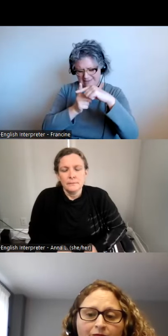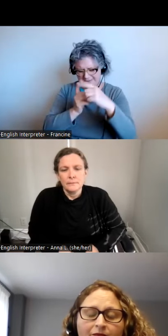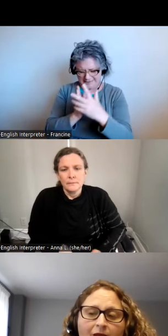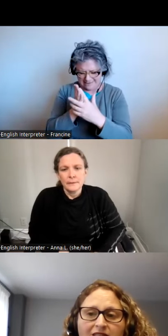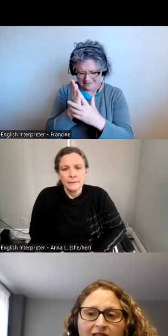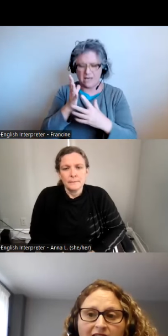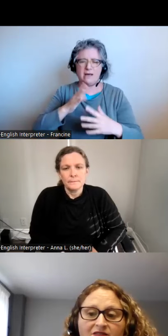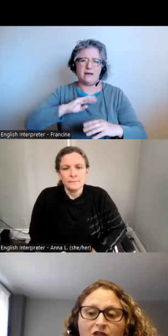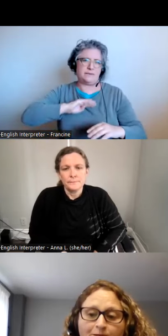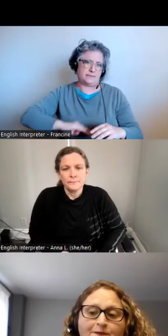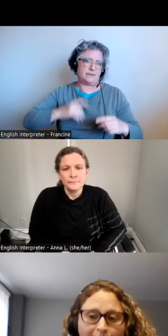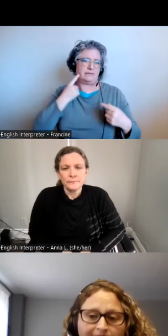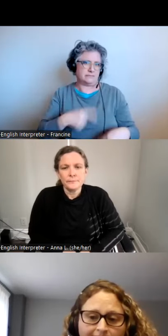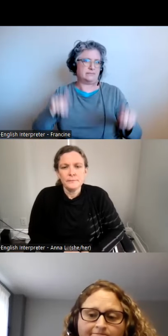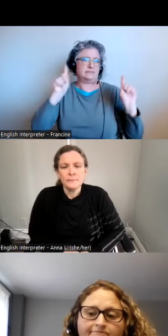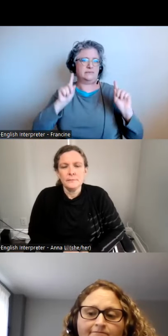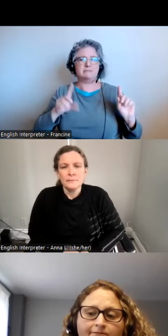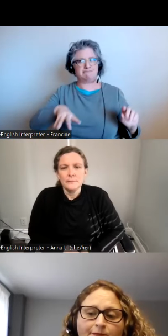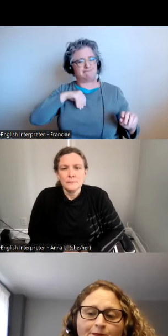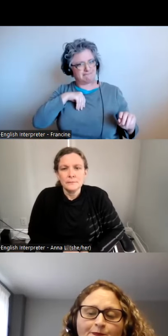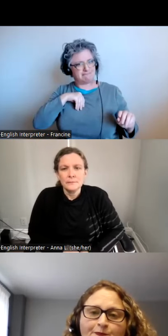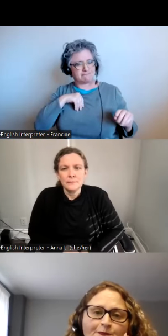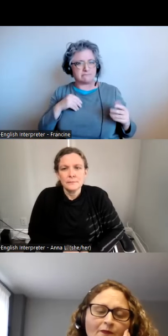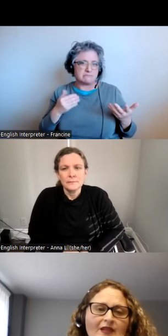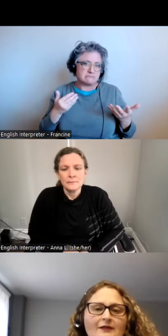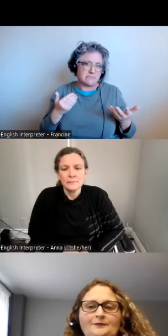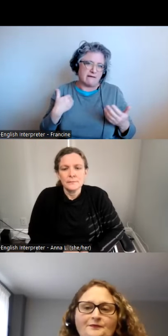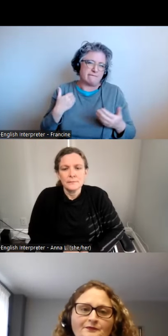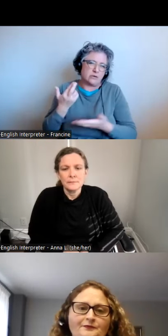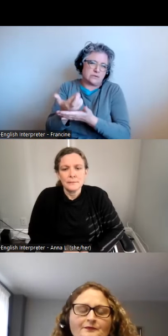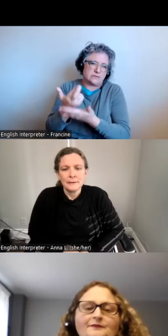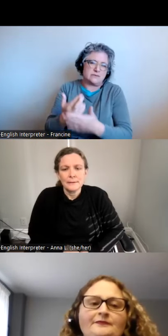for children with needlephobia or needle anxiety, things like that, strategies to help them through the experience and be